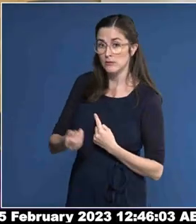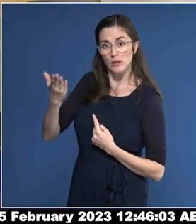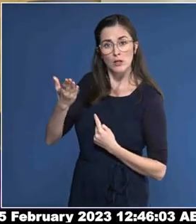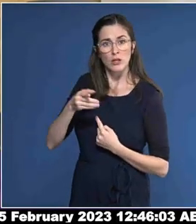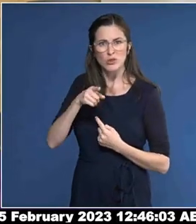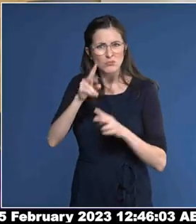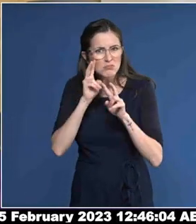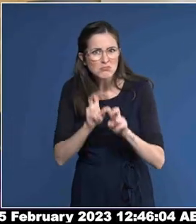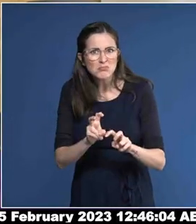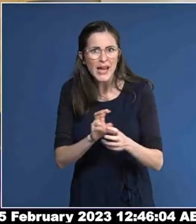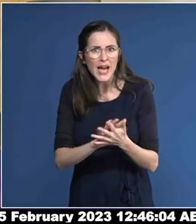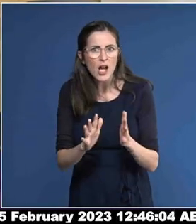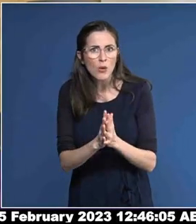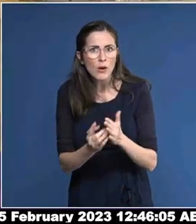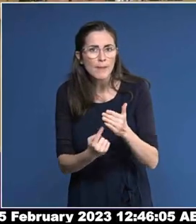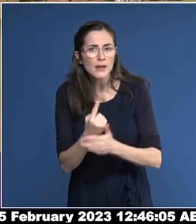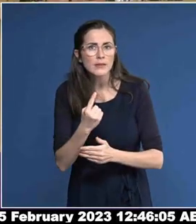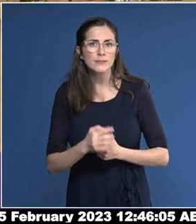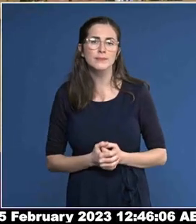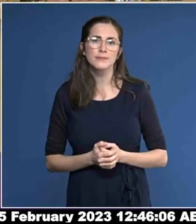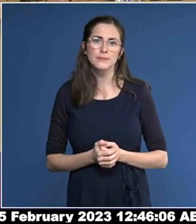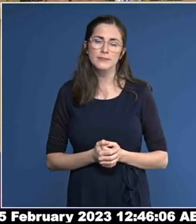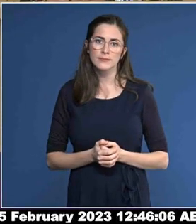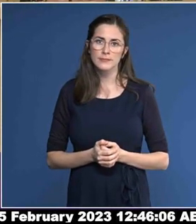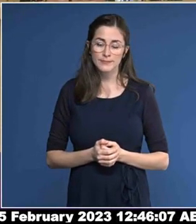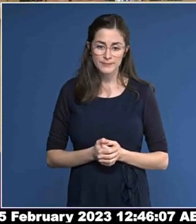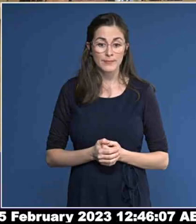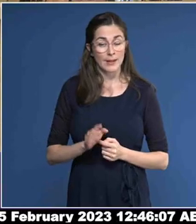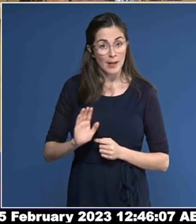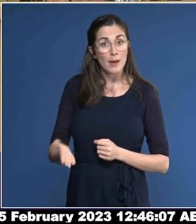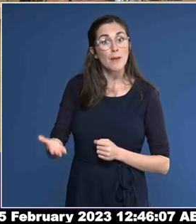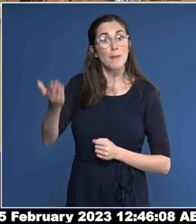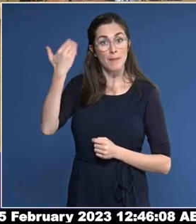So we - I previously worked for the organisation for two years before becoming